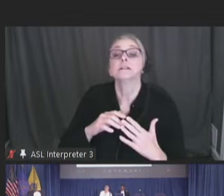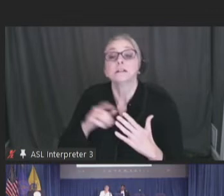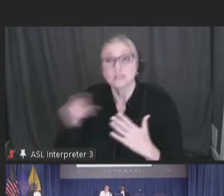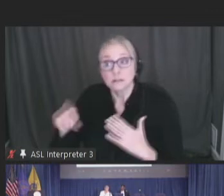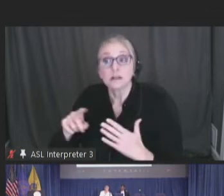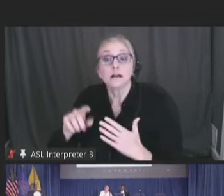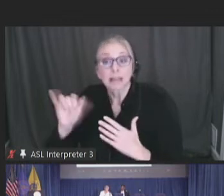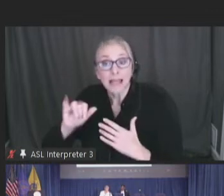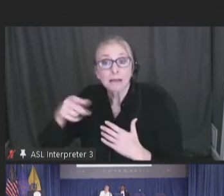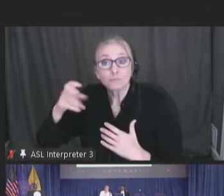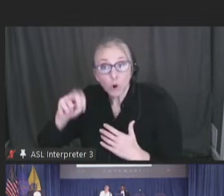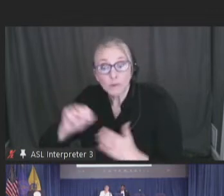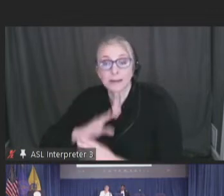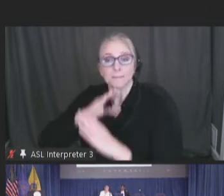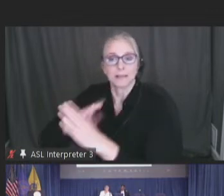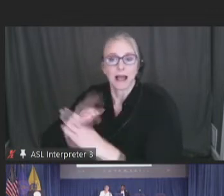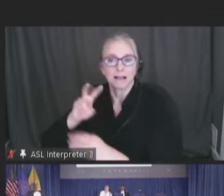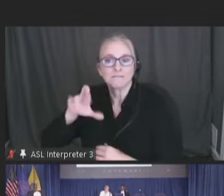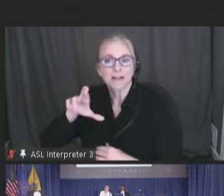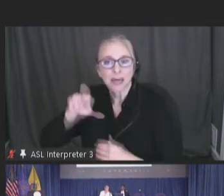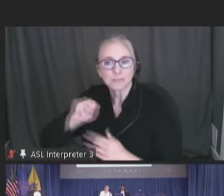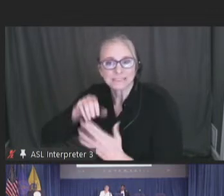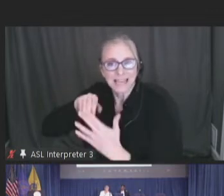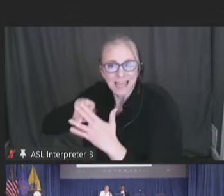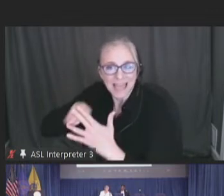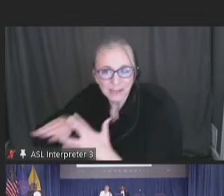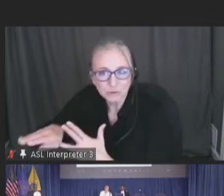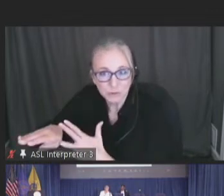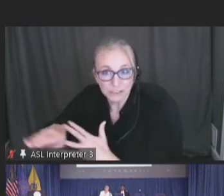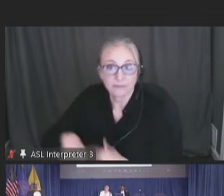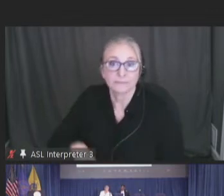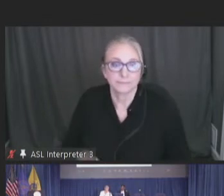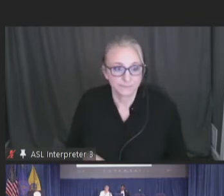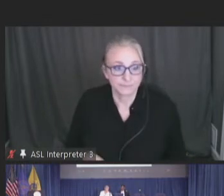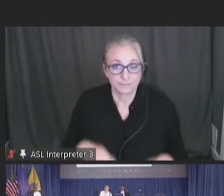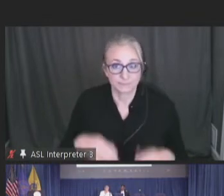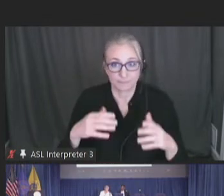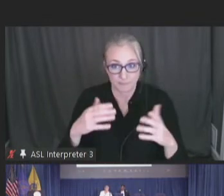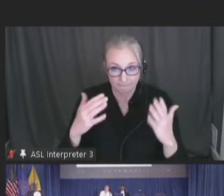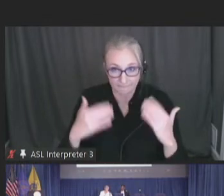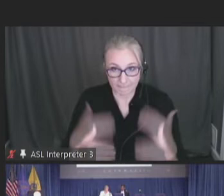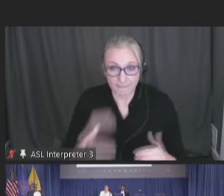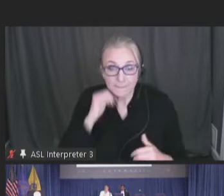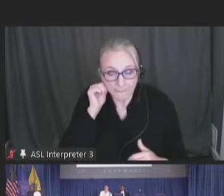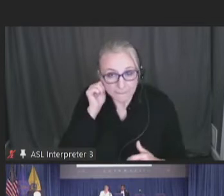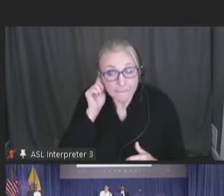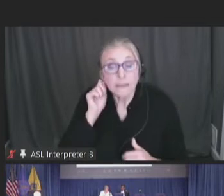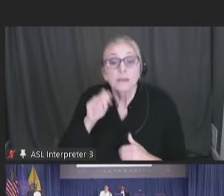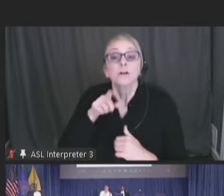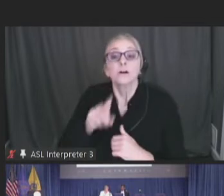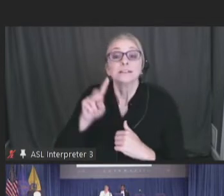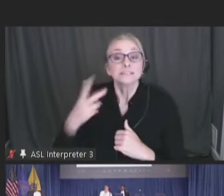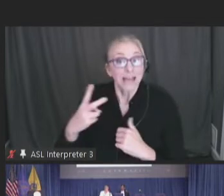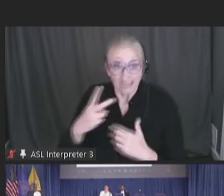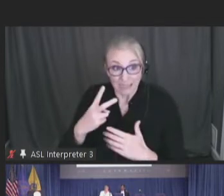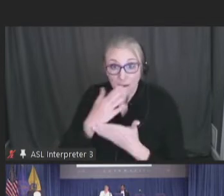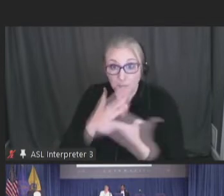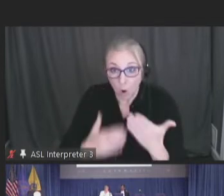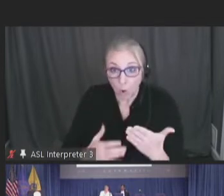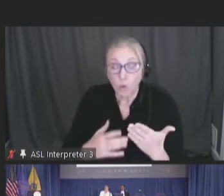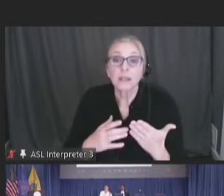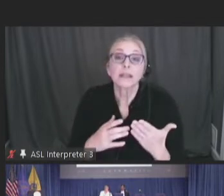and blocked virus entry. Okay. Next slide. Now, the second component that it has is novel. And